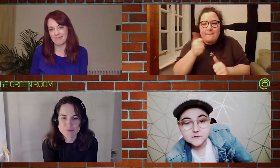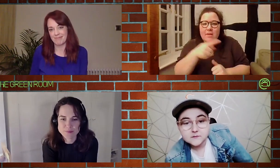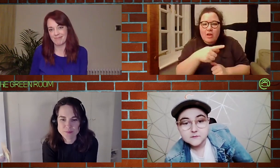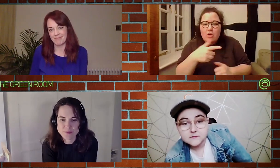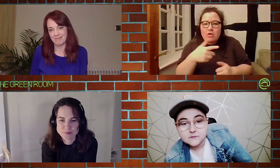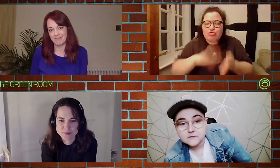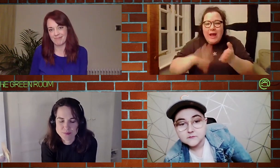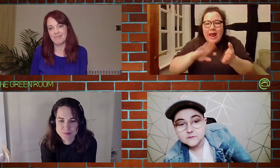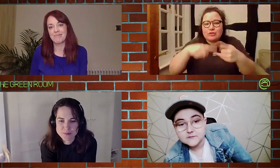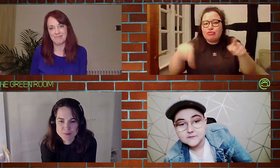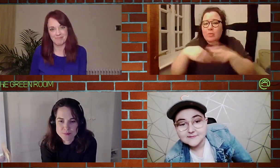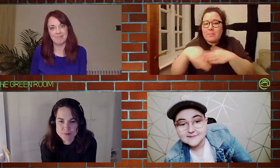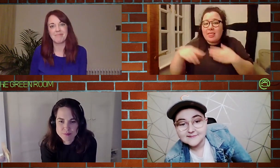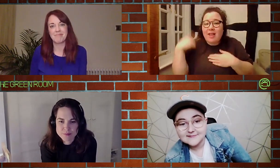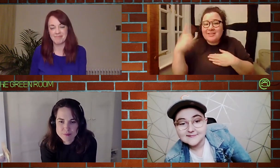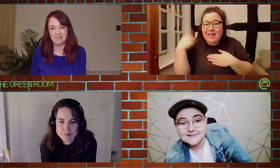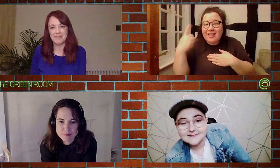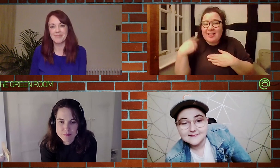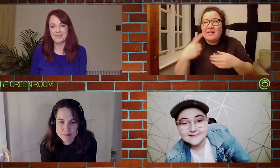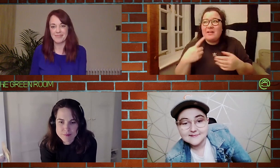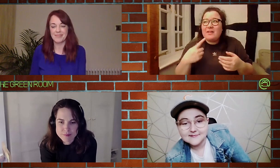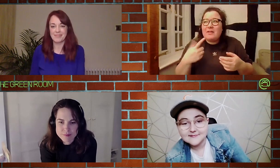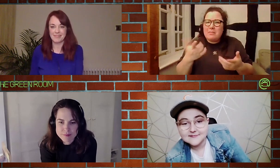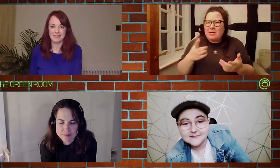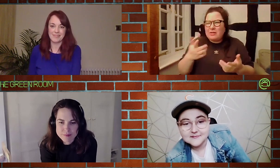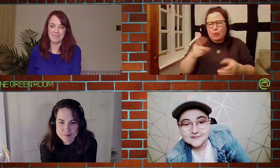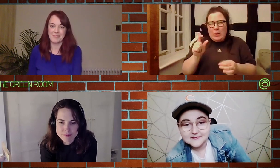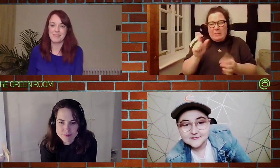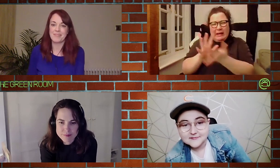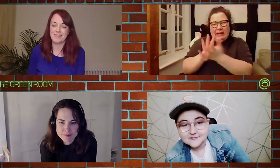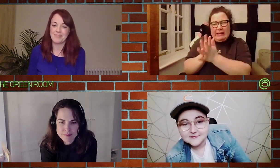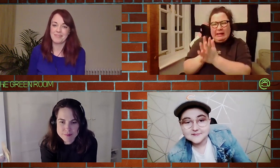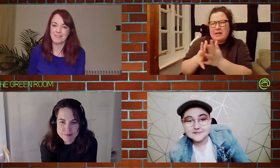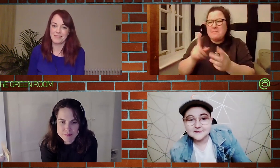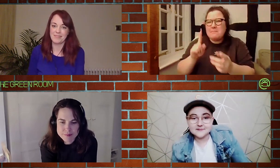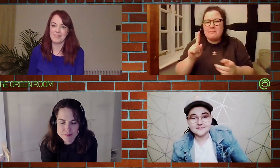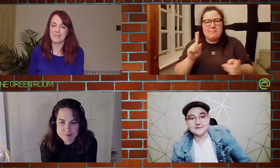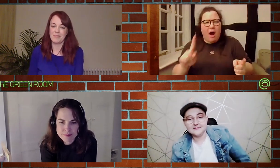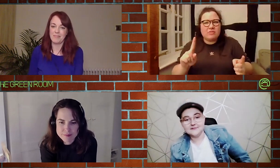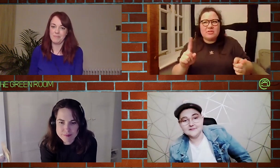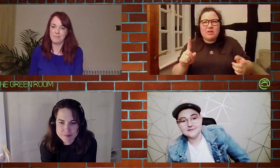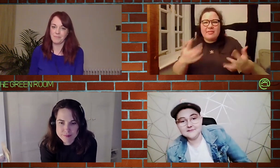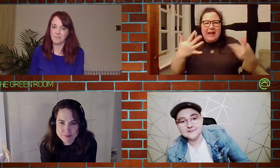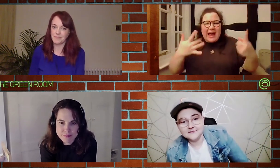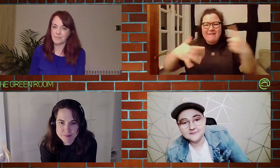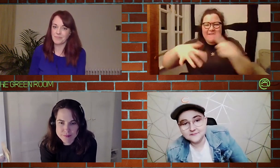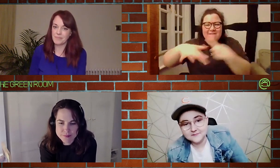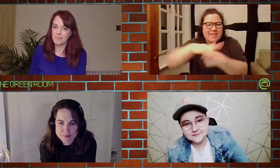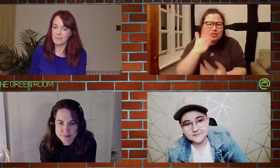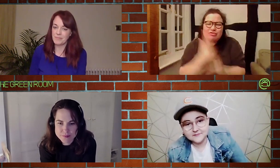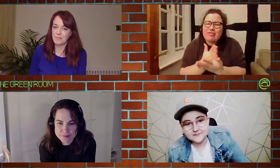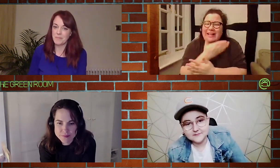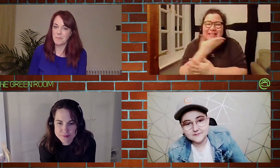At the Royal Shakespeare Company, the rehearsal room in London. It seems a little bit sort of old and